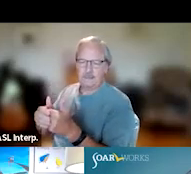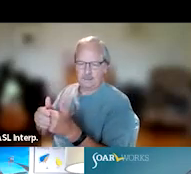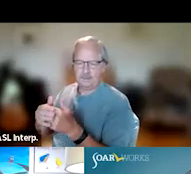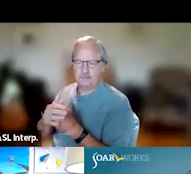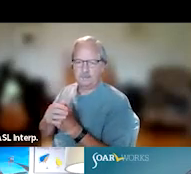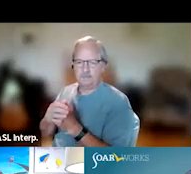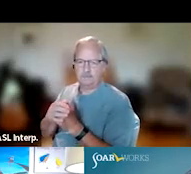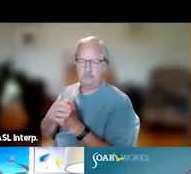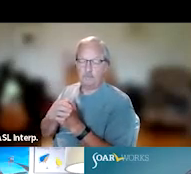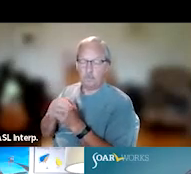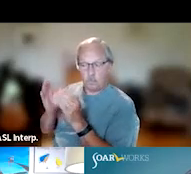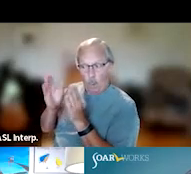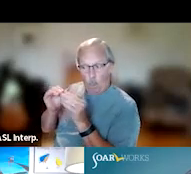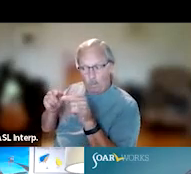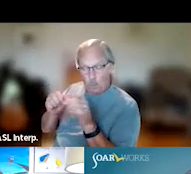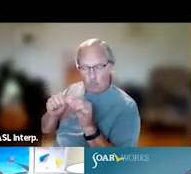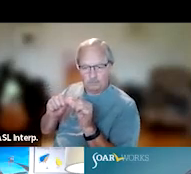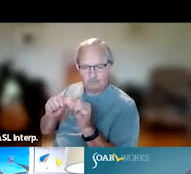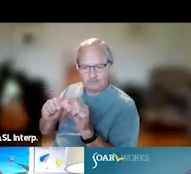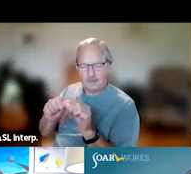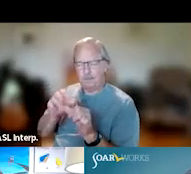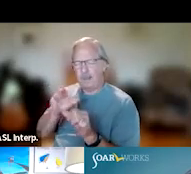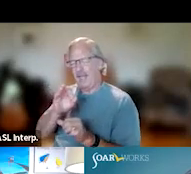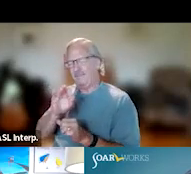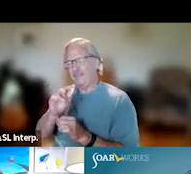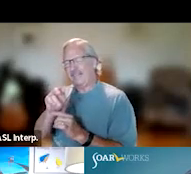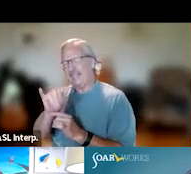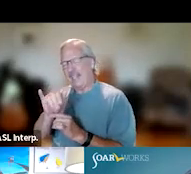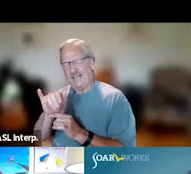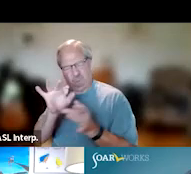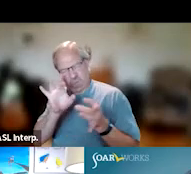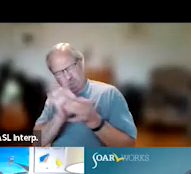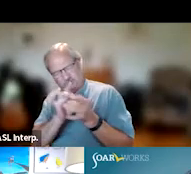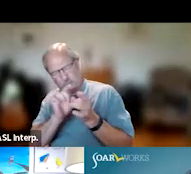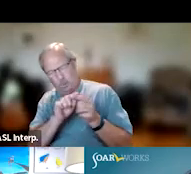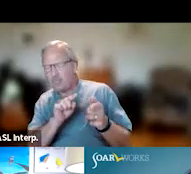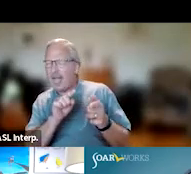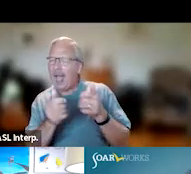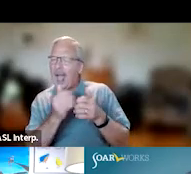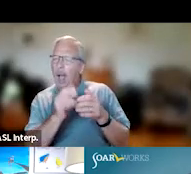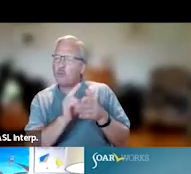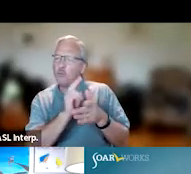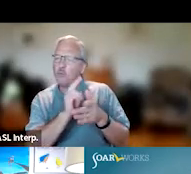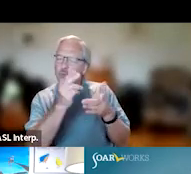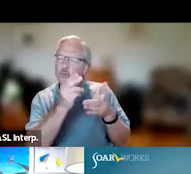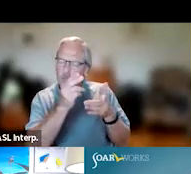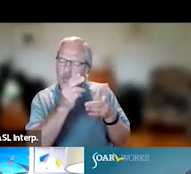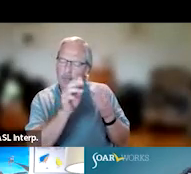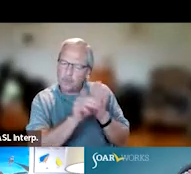is that we hope that you will keep fidelity to the model. SOAR works because we implement